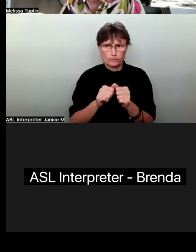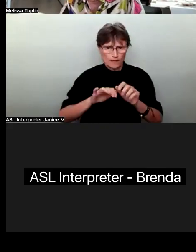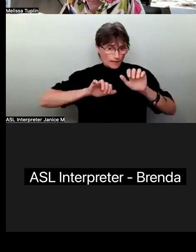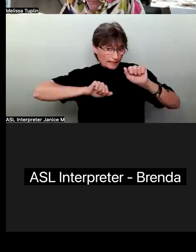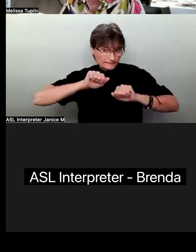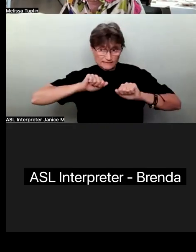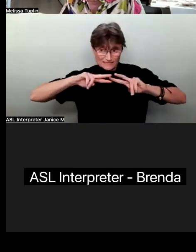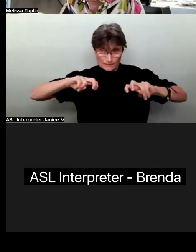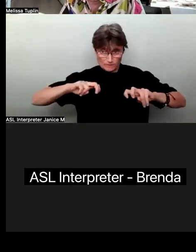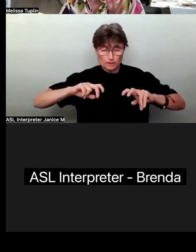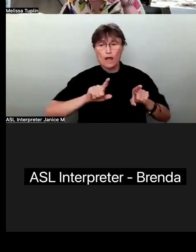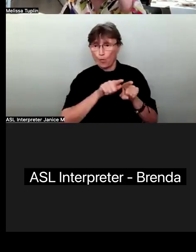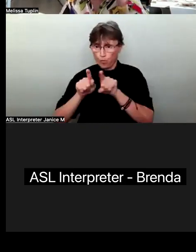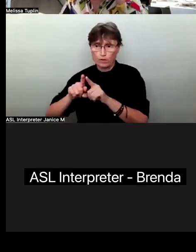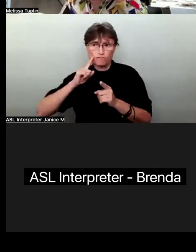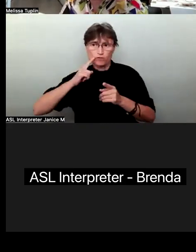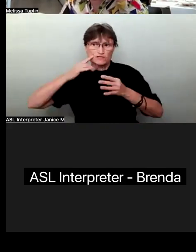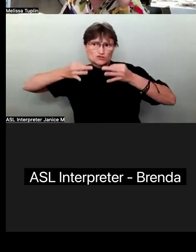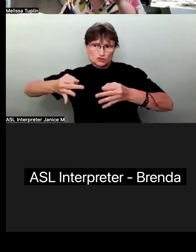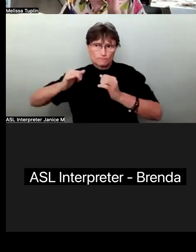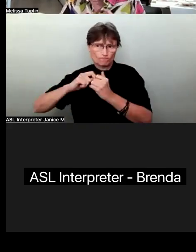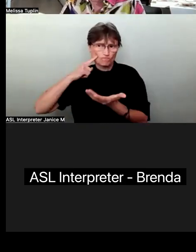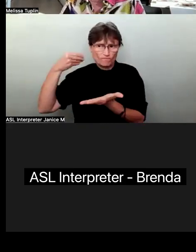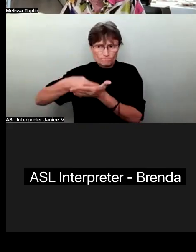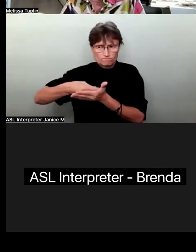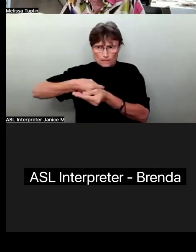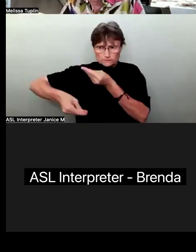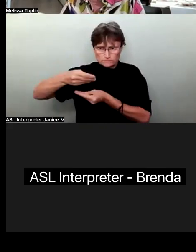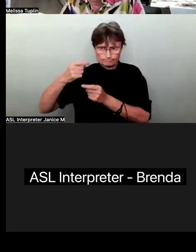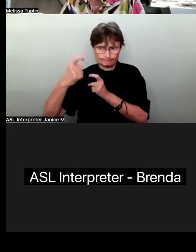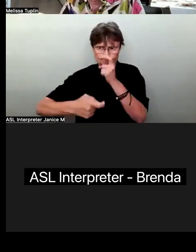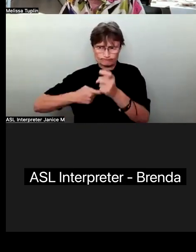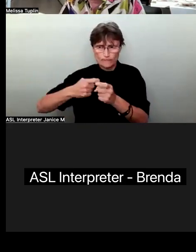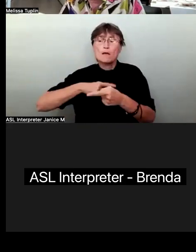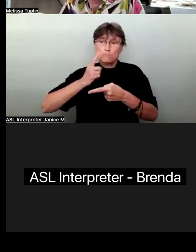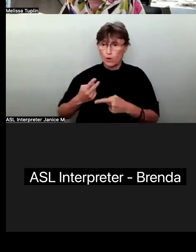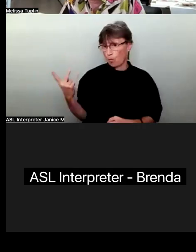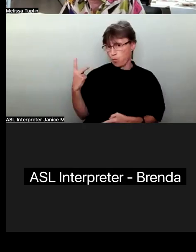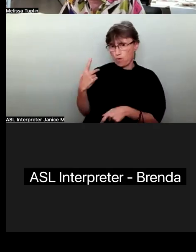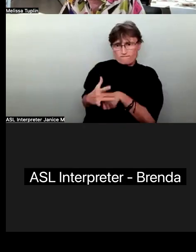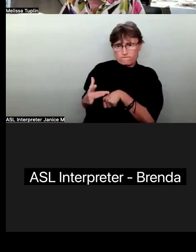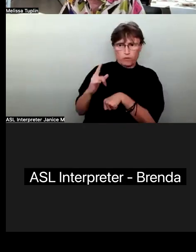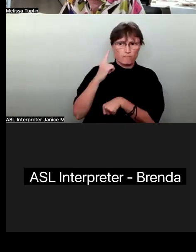the team will lead me in on application questions and concerns as needed. We'll be happy, of course,